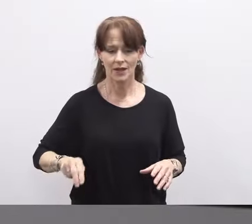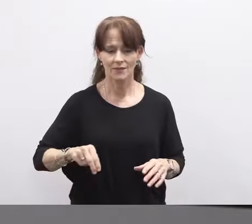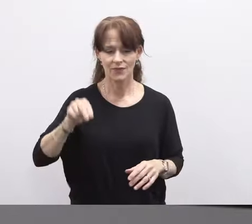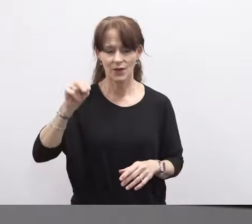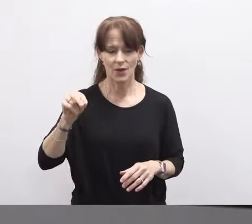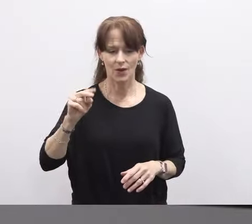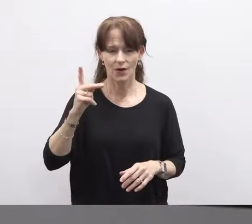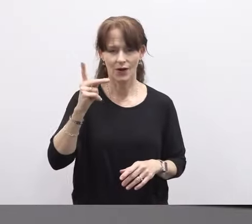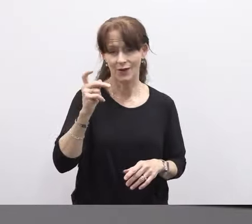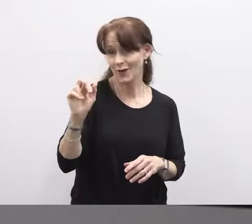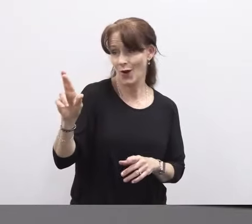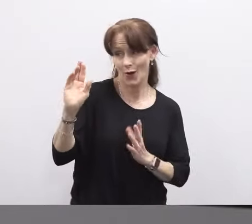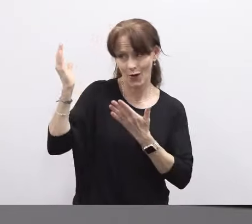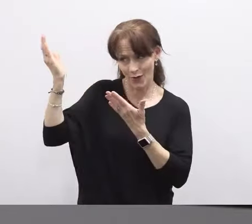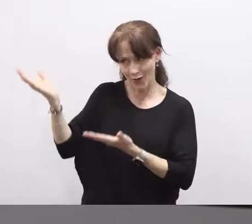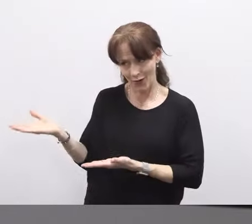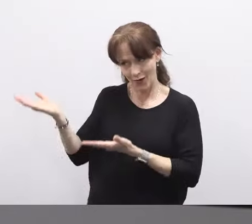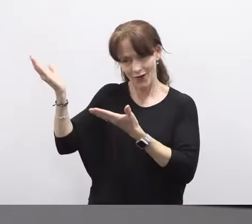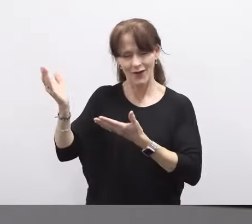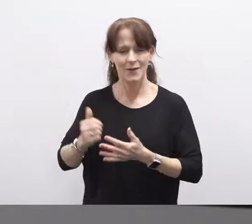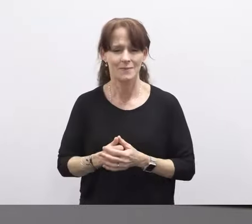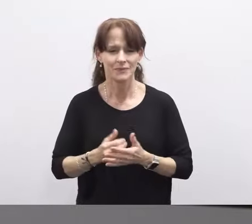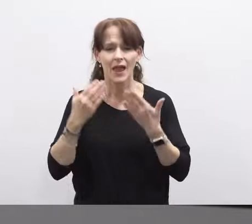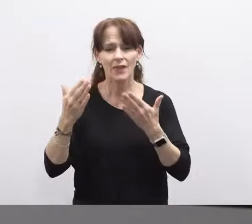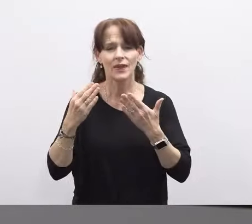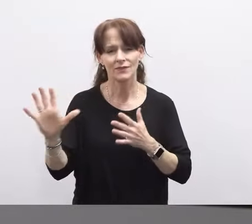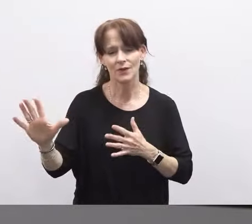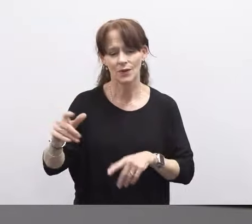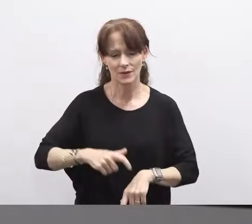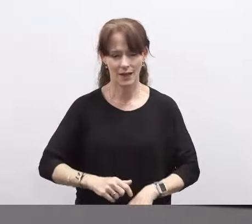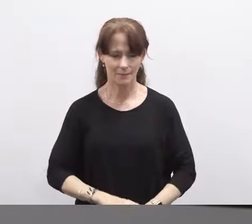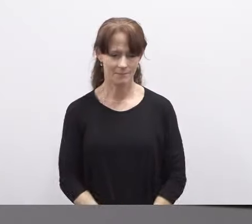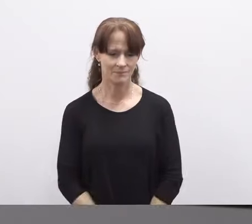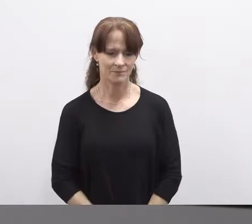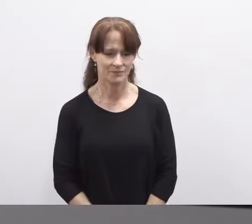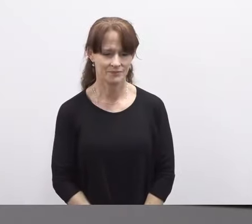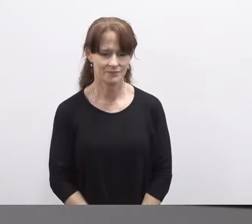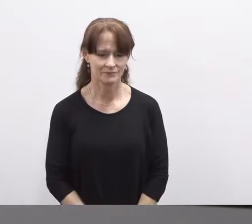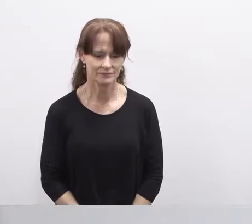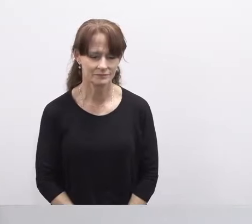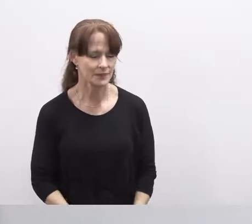Kerr and thank you for your time. Thank you America.